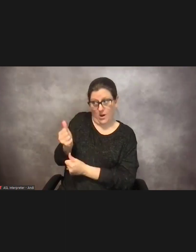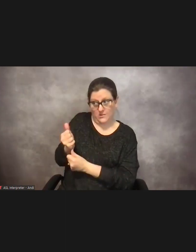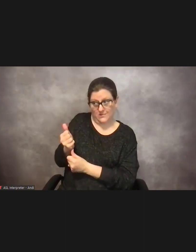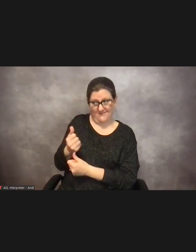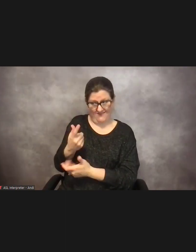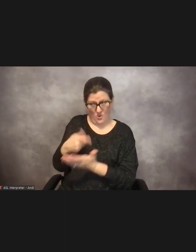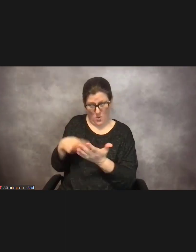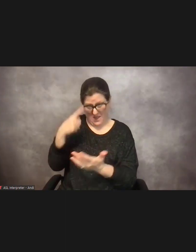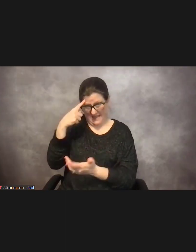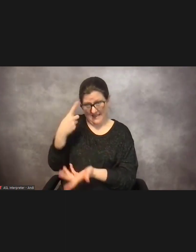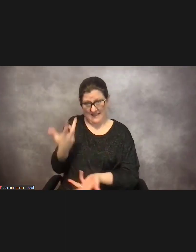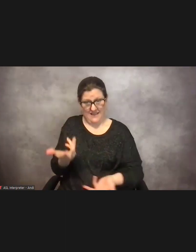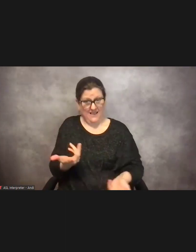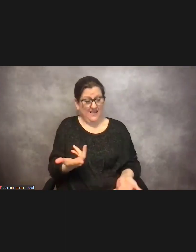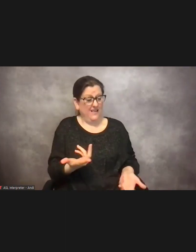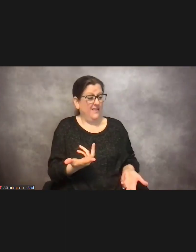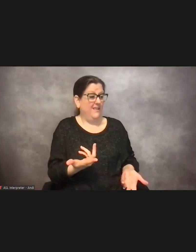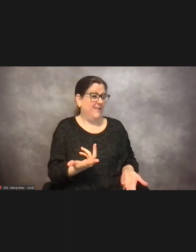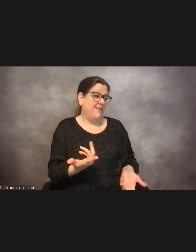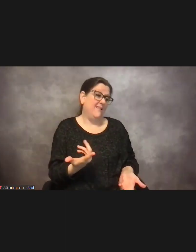What are your thoughts?